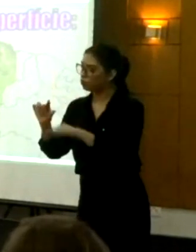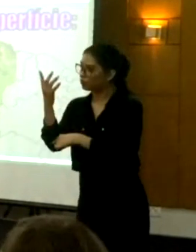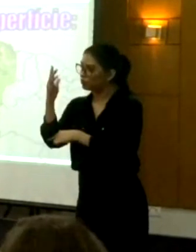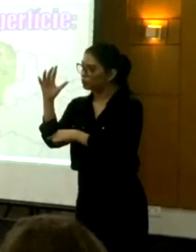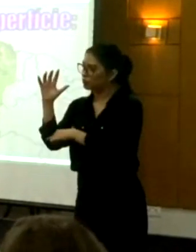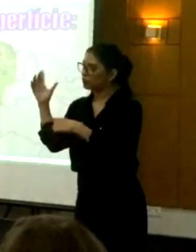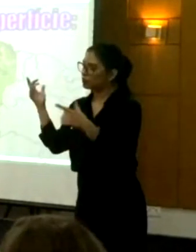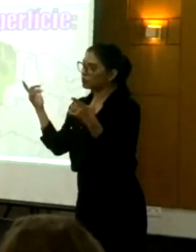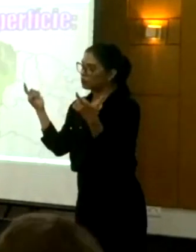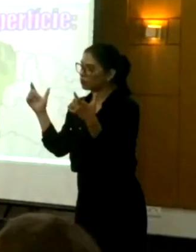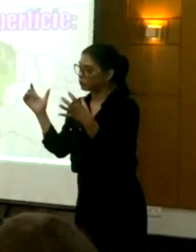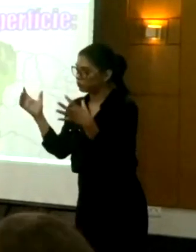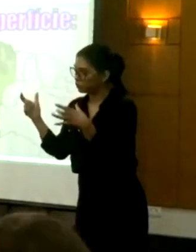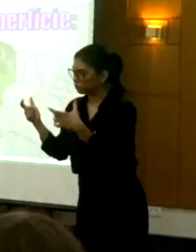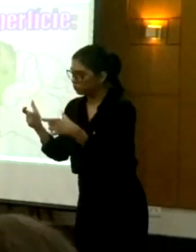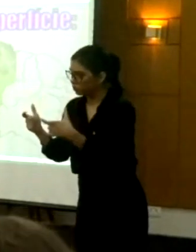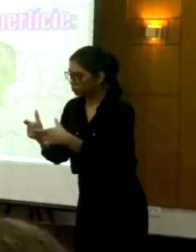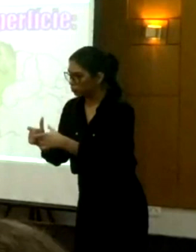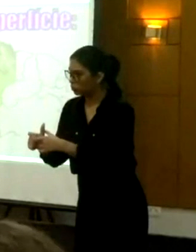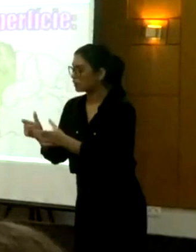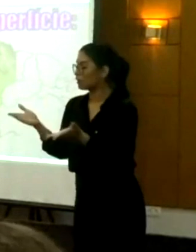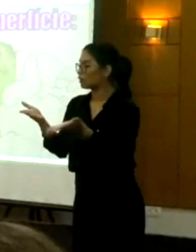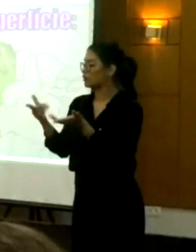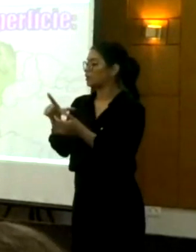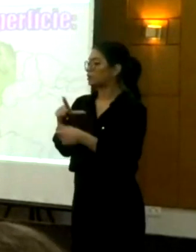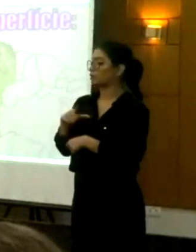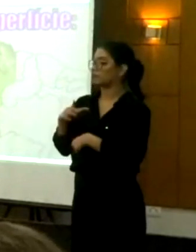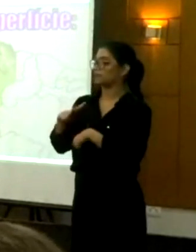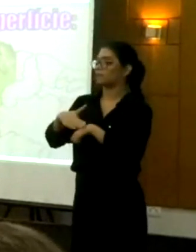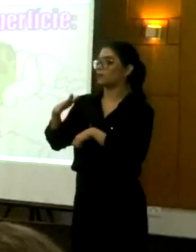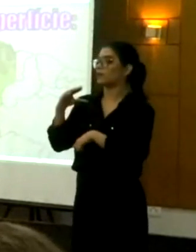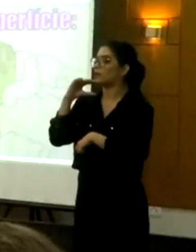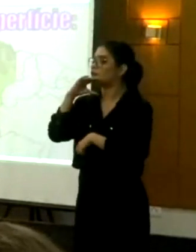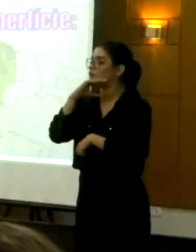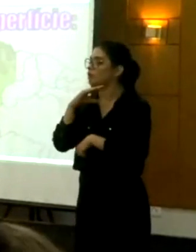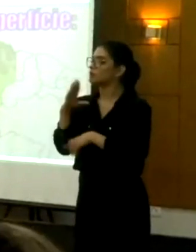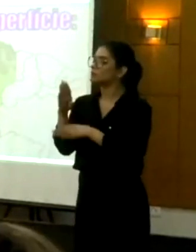it, I have much more sensible heat flow and much less latent heat flow, this